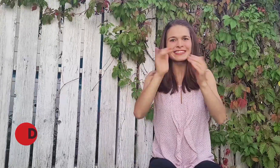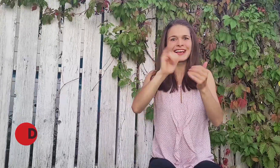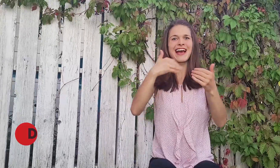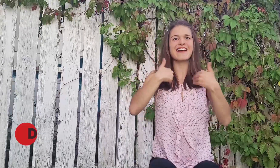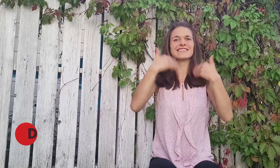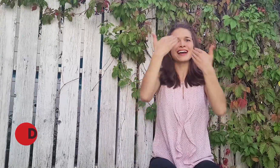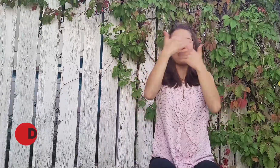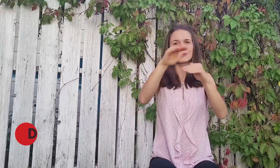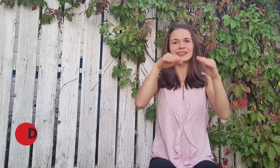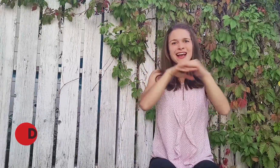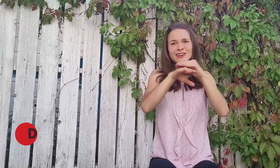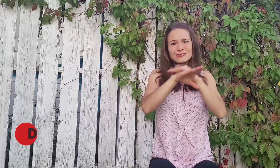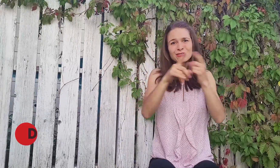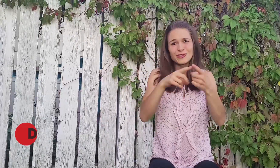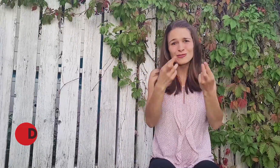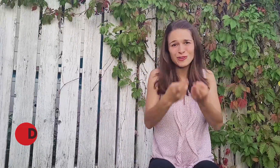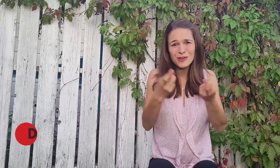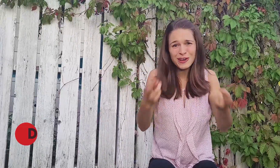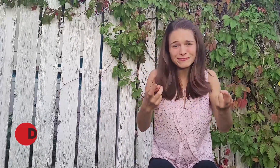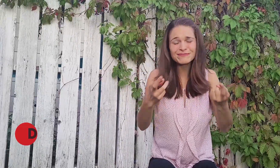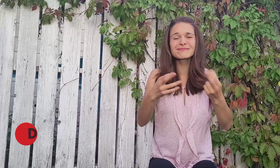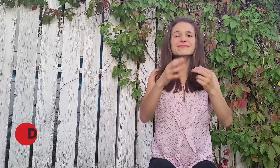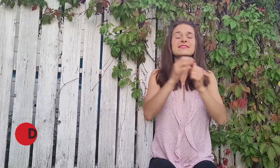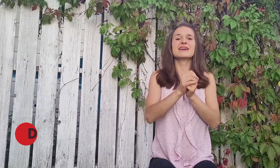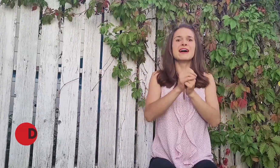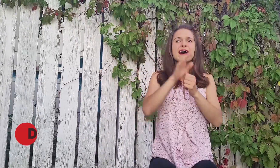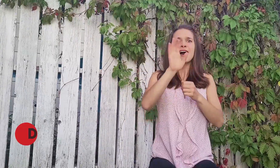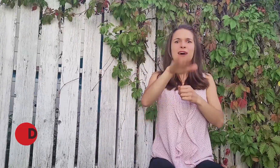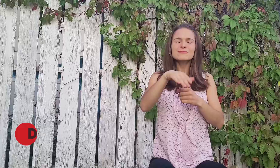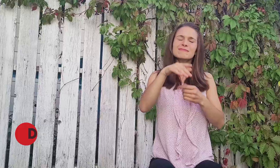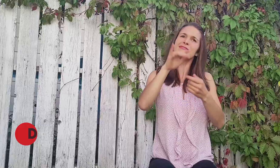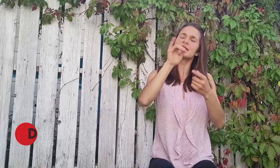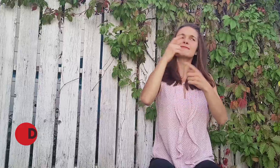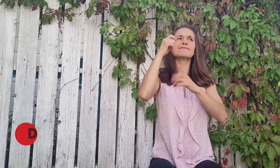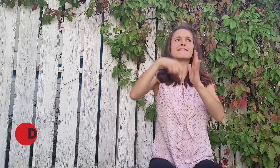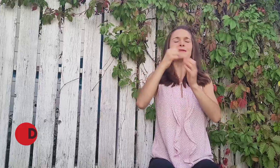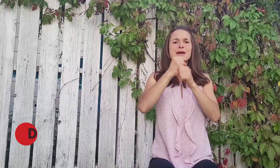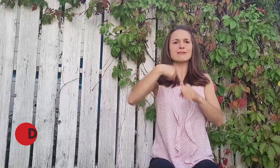story, and is based on being in a small town with limited accessibility